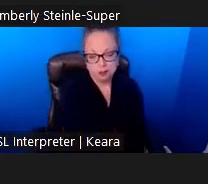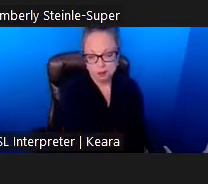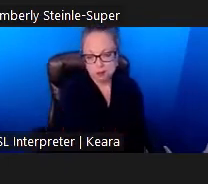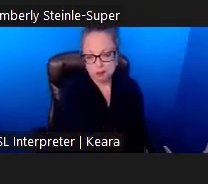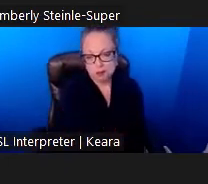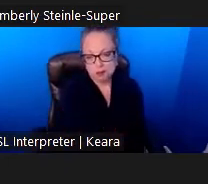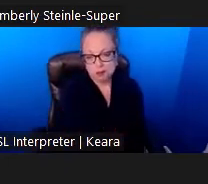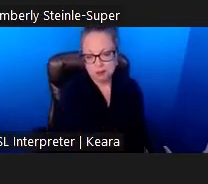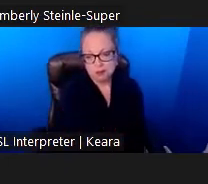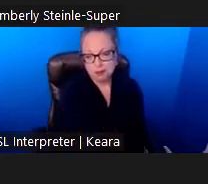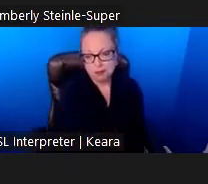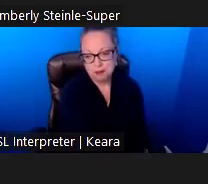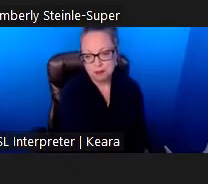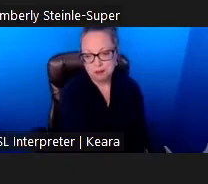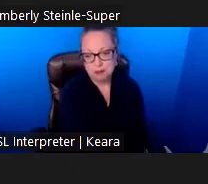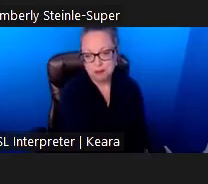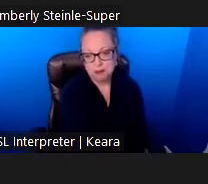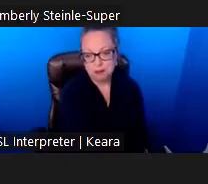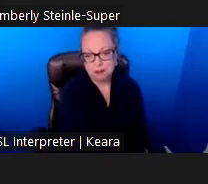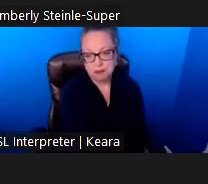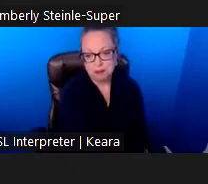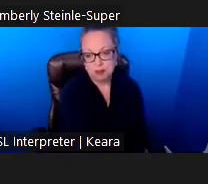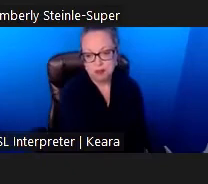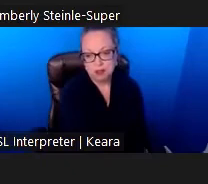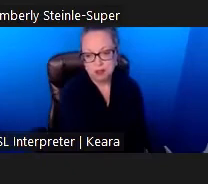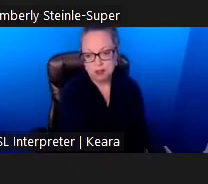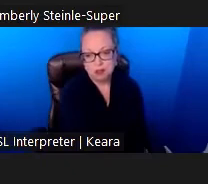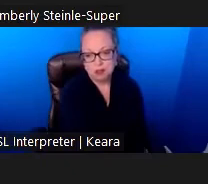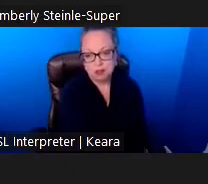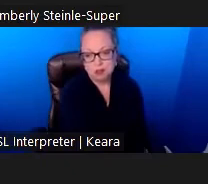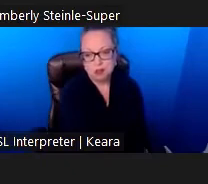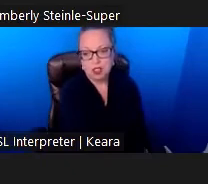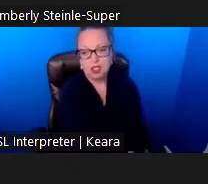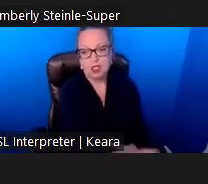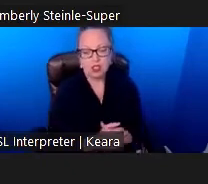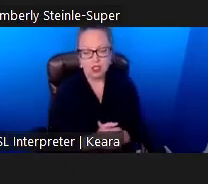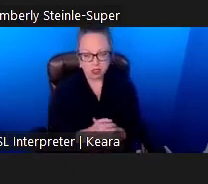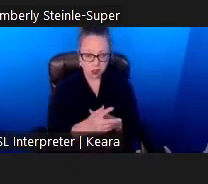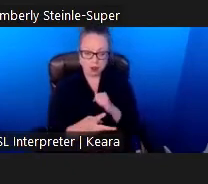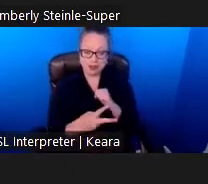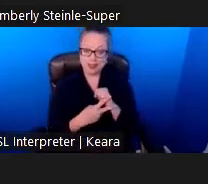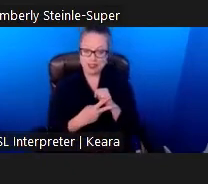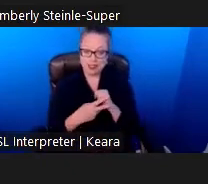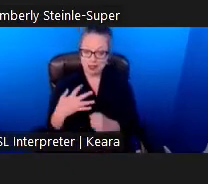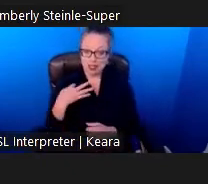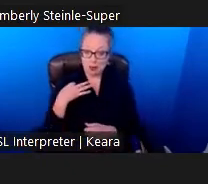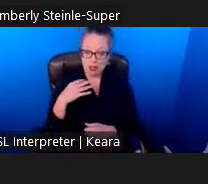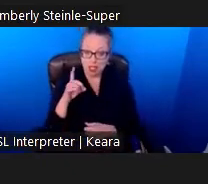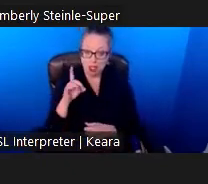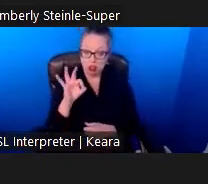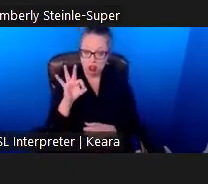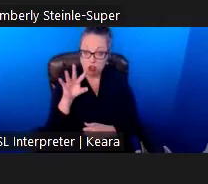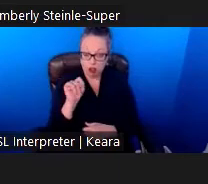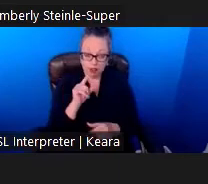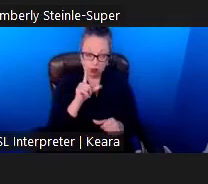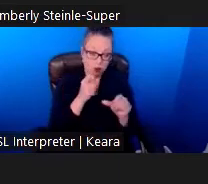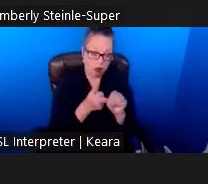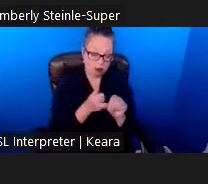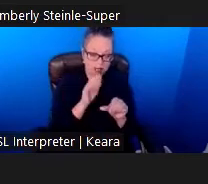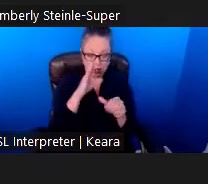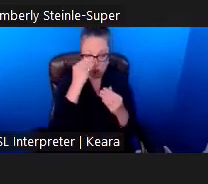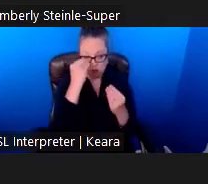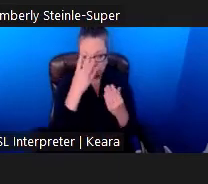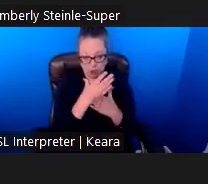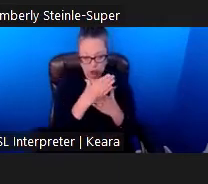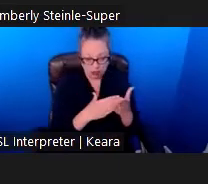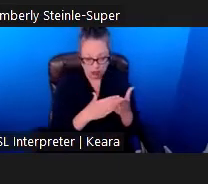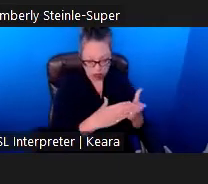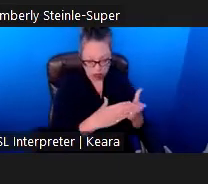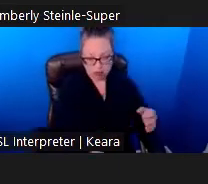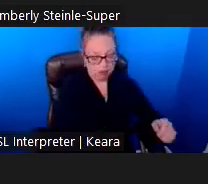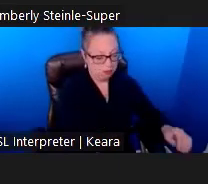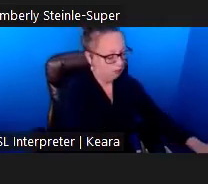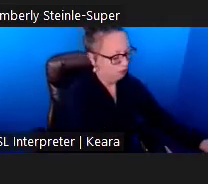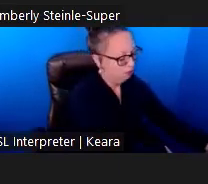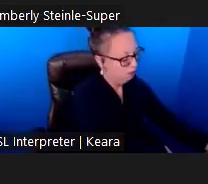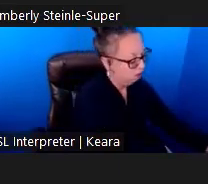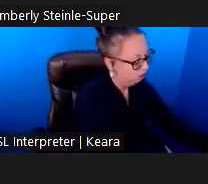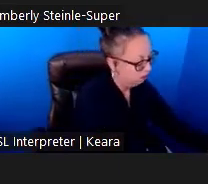your account profile, save the application draft to update your Profile Information section.